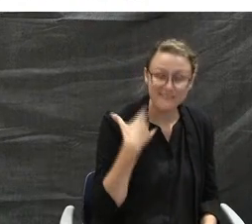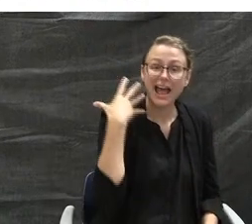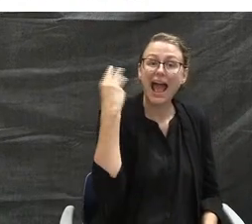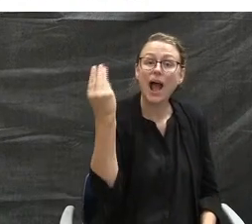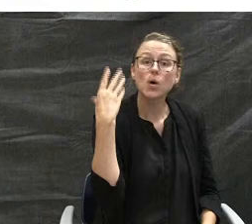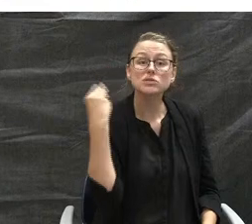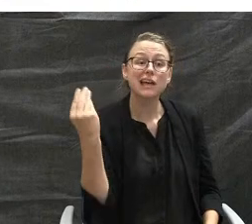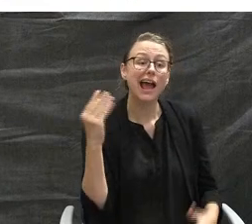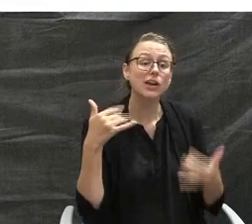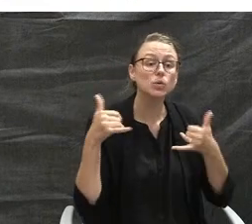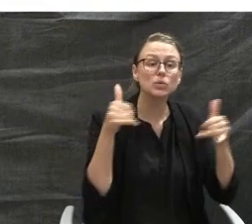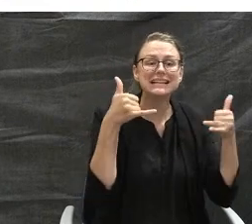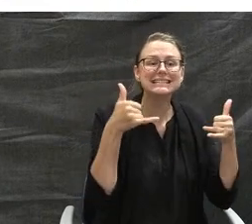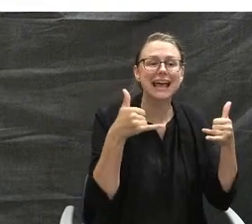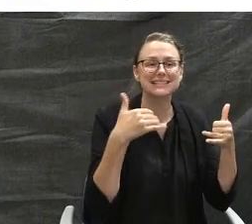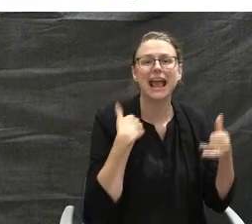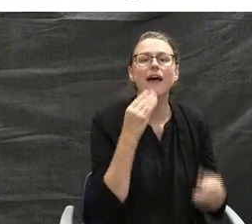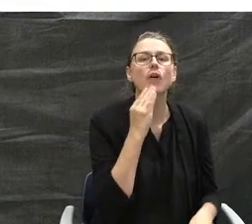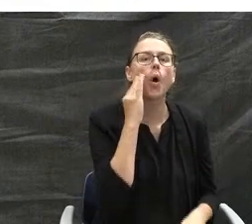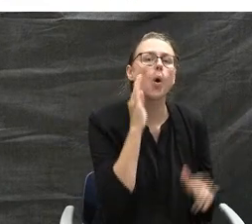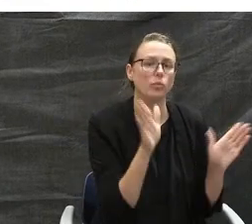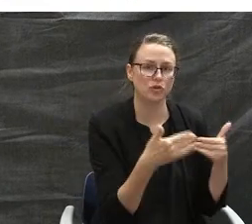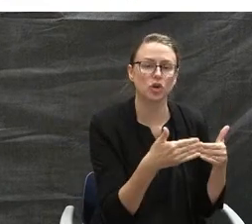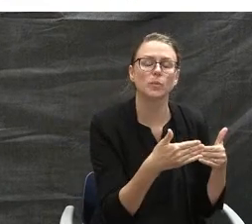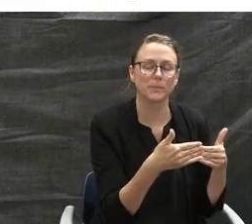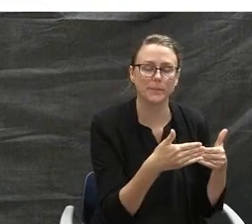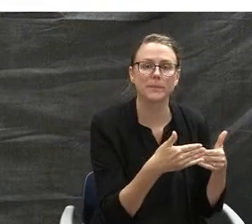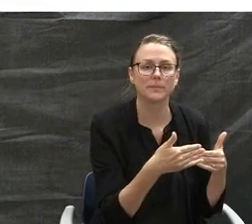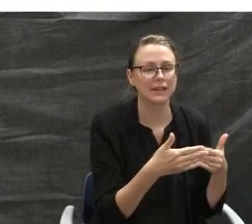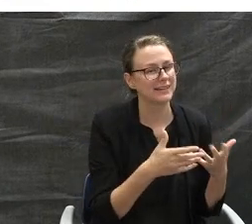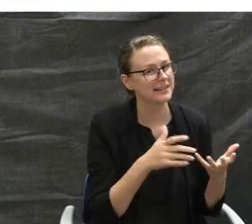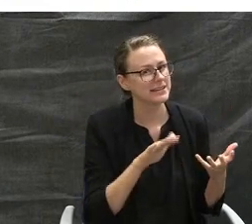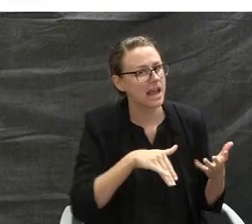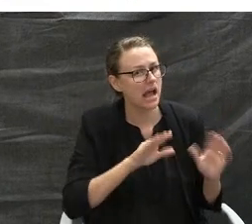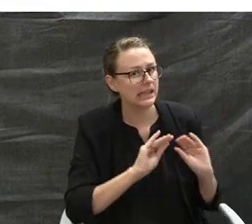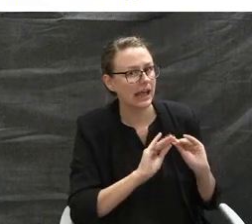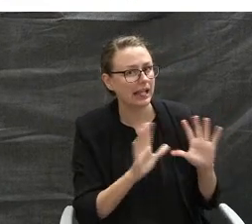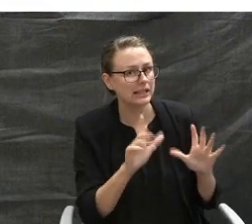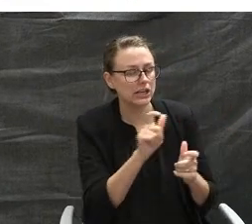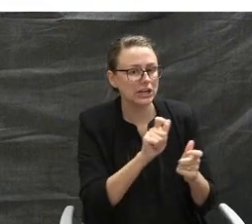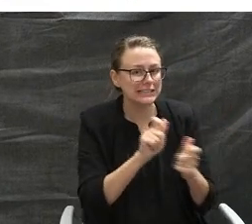or by homerooms were not clear yet. If we'll be eating in the